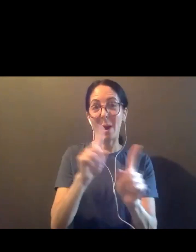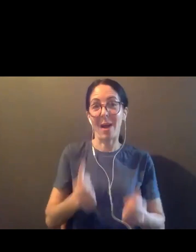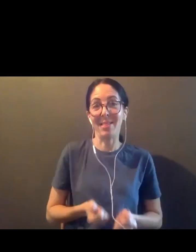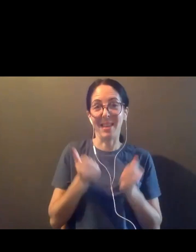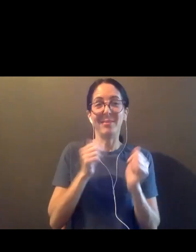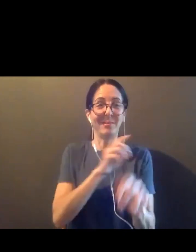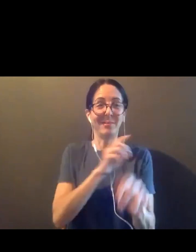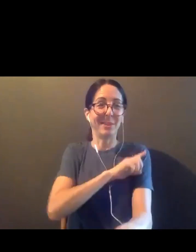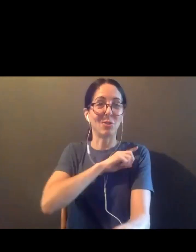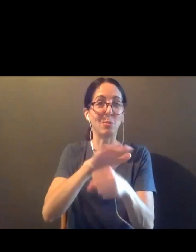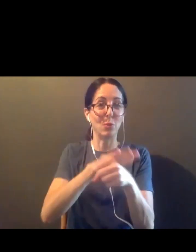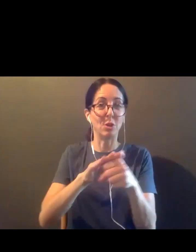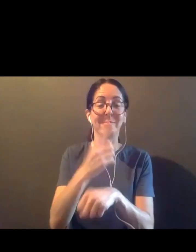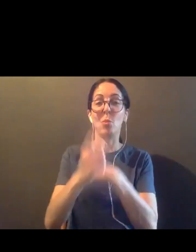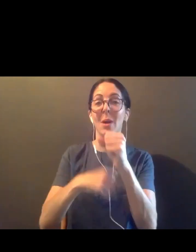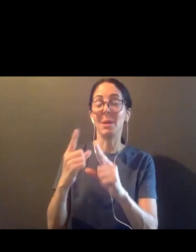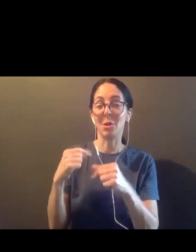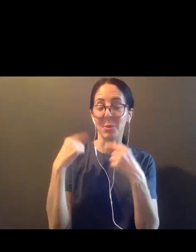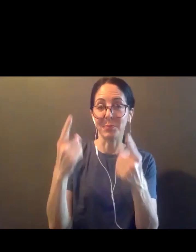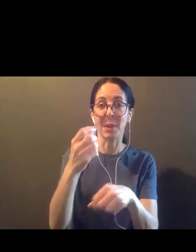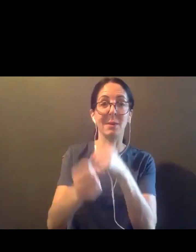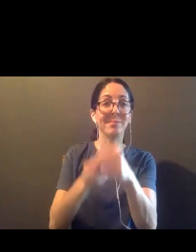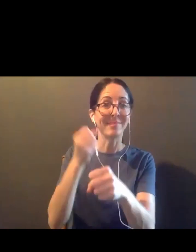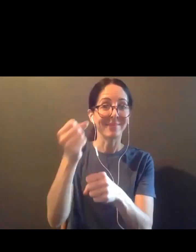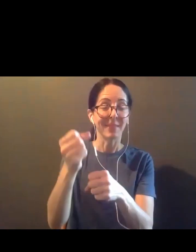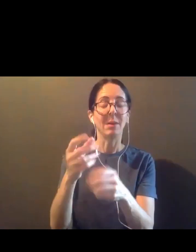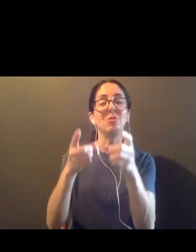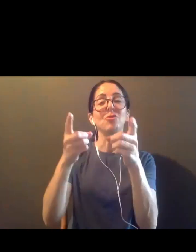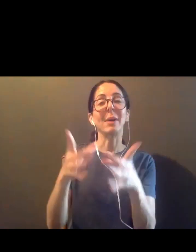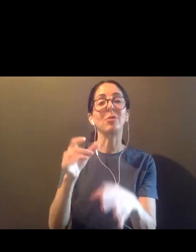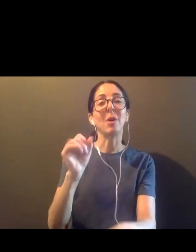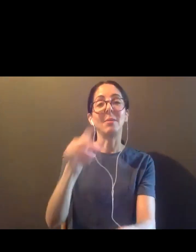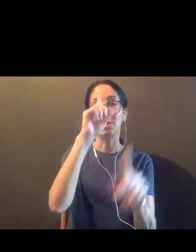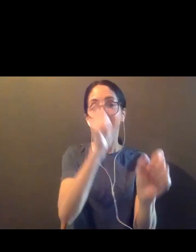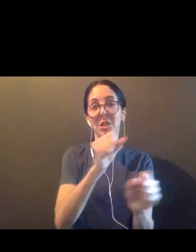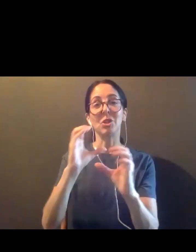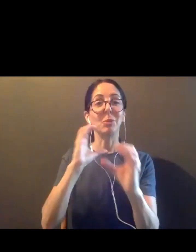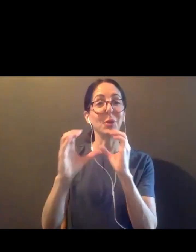For the last year I was on a secondment contract acting as Director of Strategic Communications,